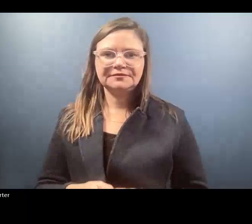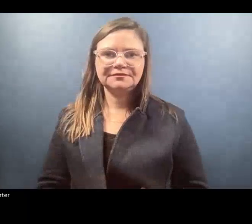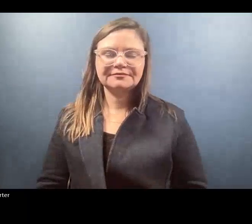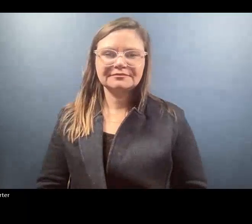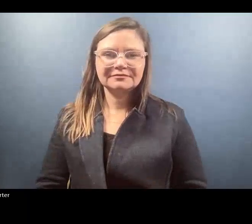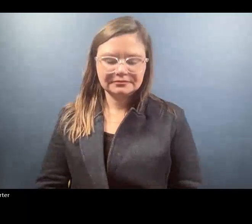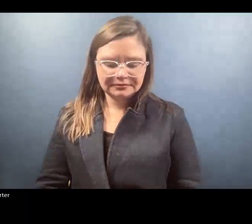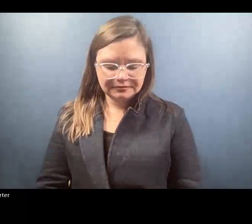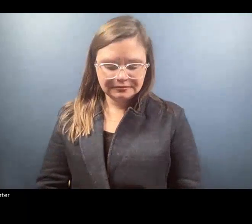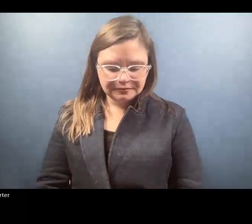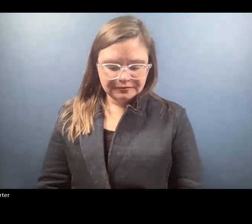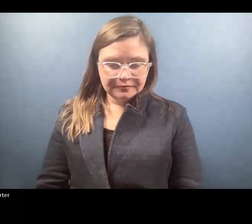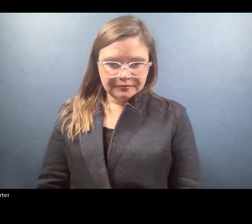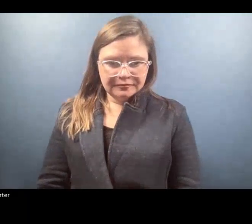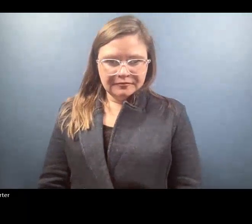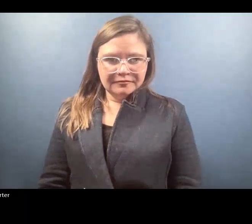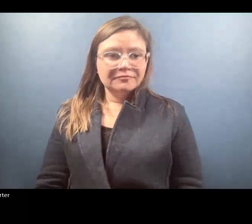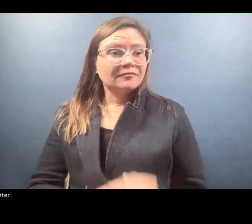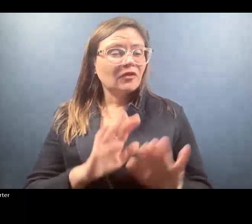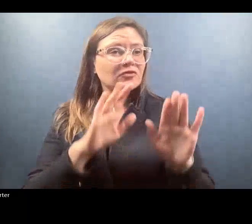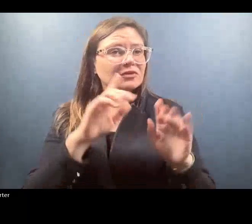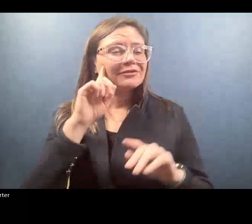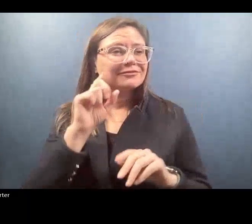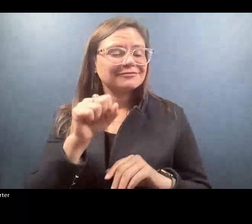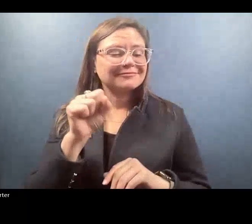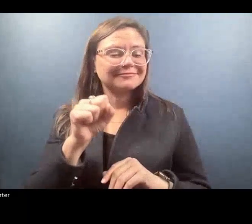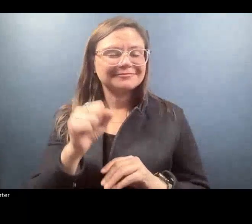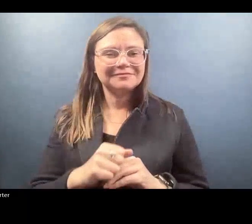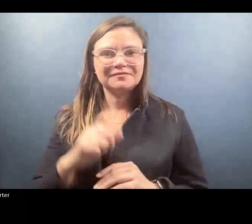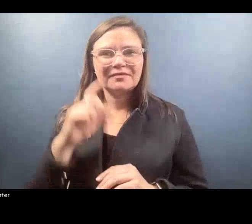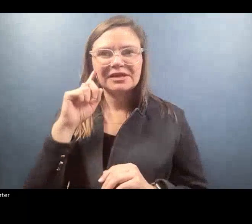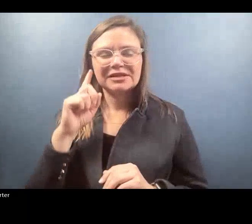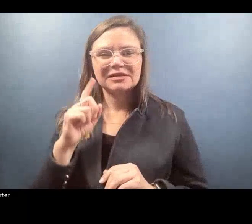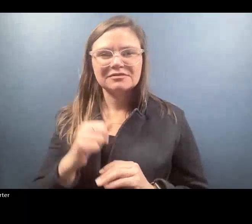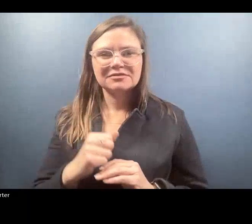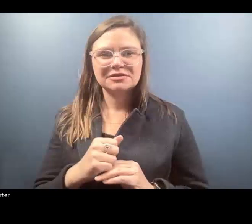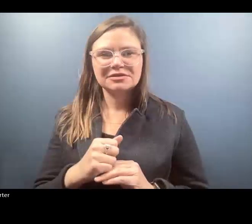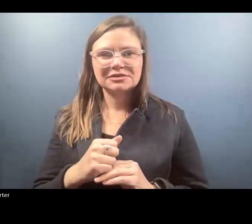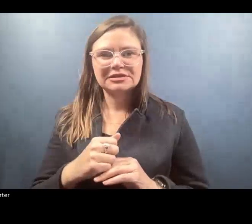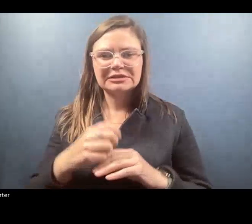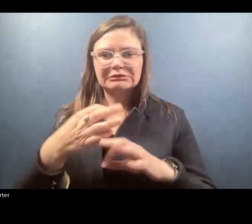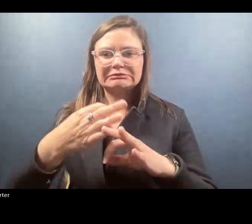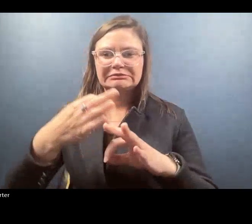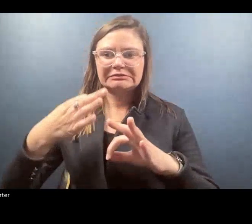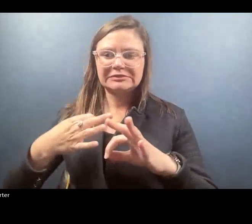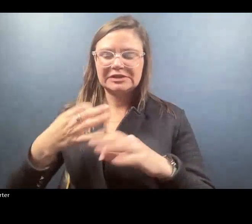Thank you. Yeah, great thoughts there. I, I think we're running a little bit behind schedule and that's OK.